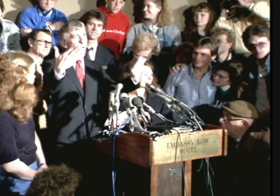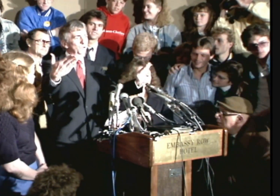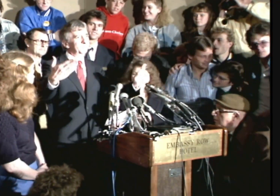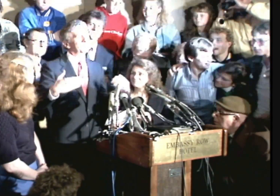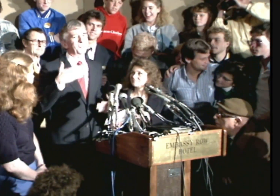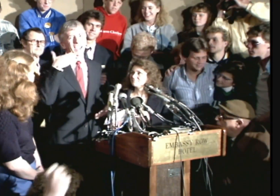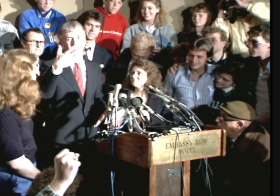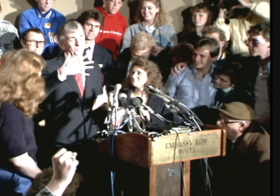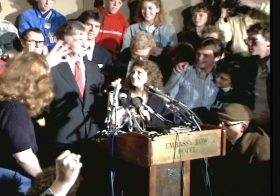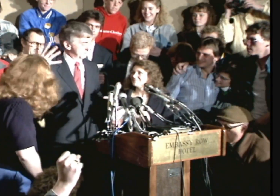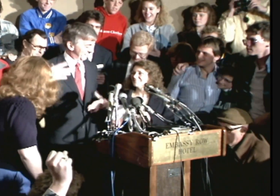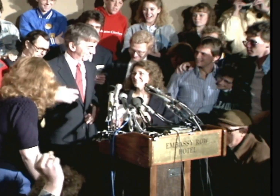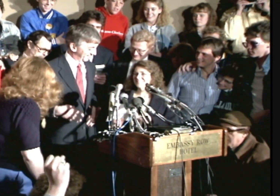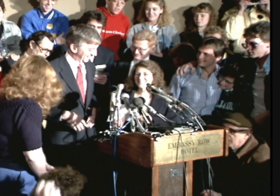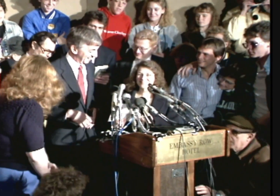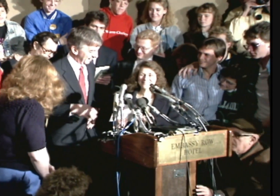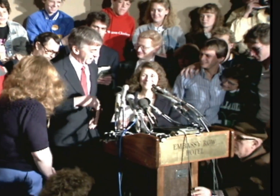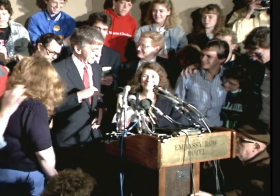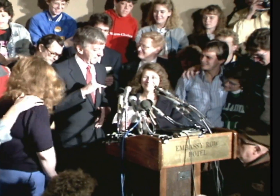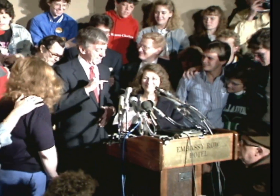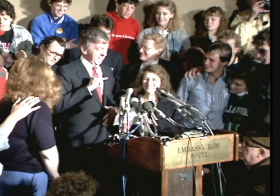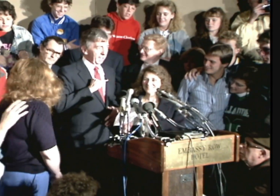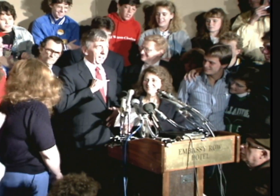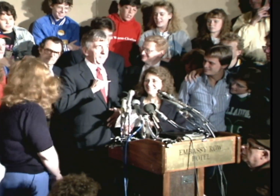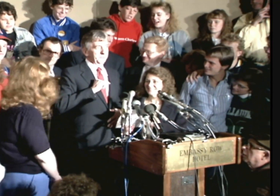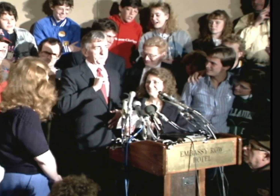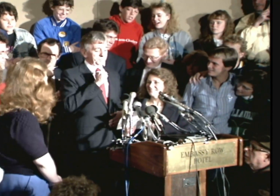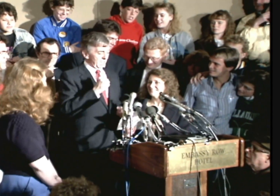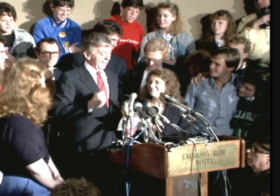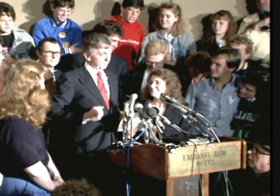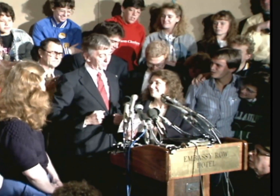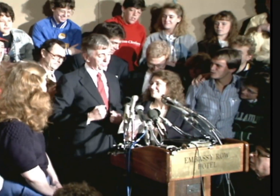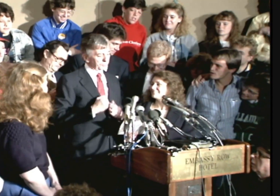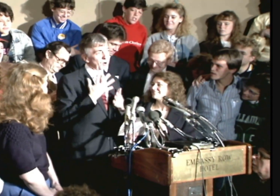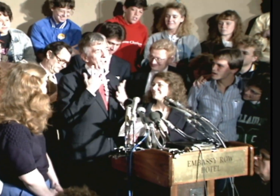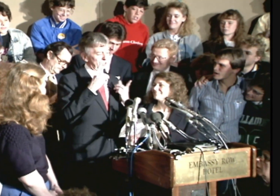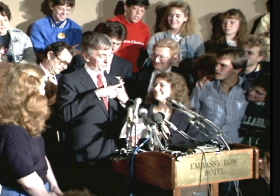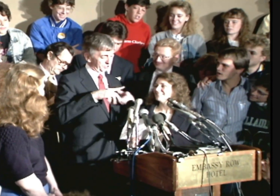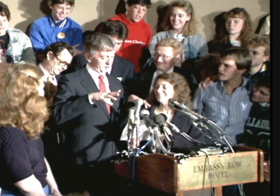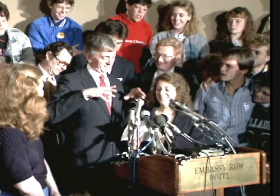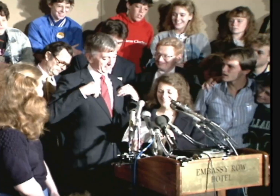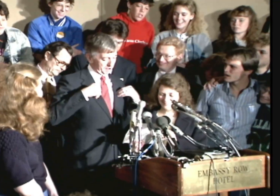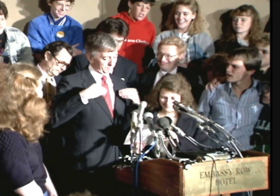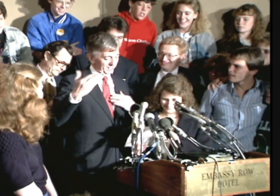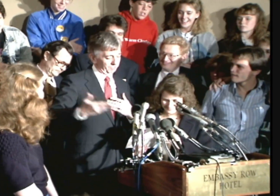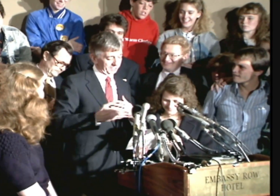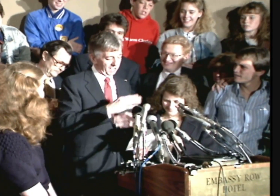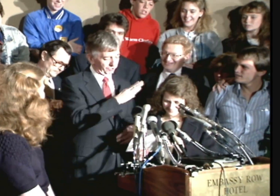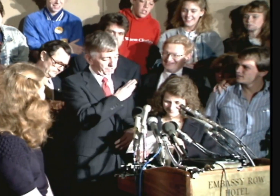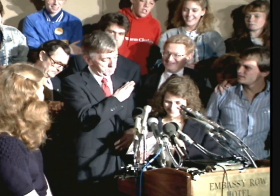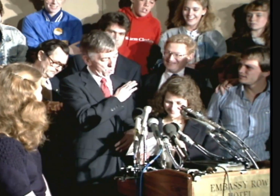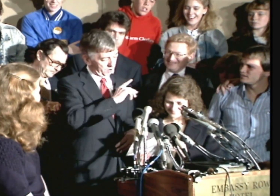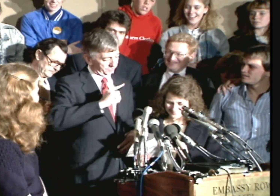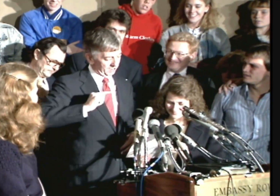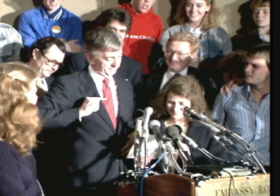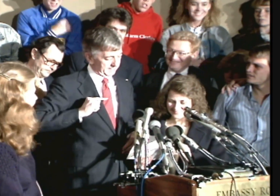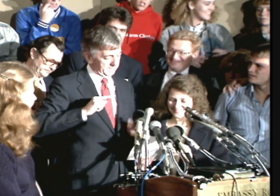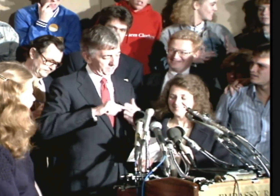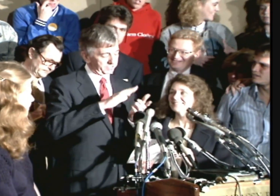I. King Jordan: Thank you, thank you. I am thrilled to accept the invitation from the Board of Trustees